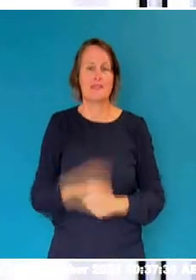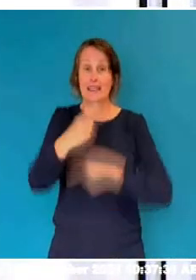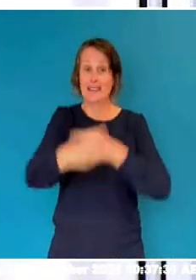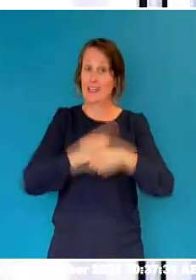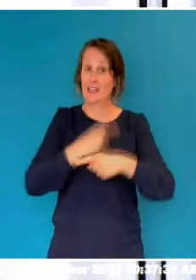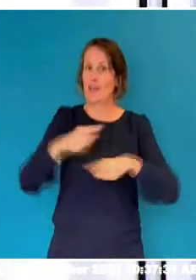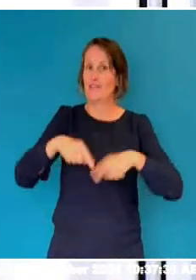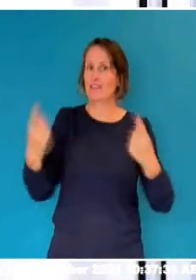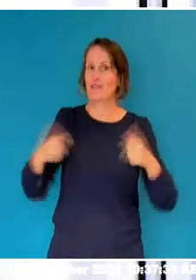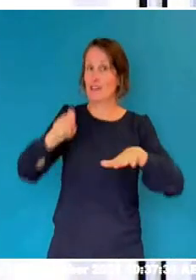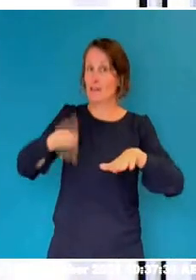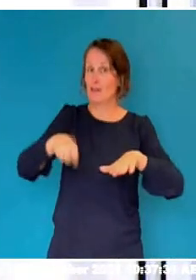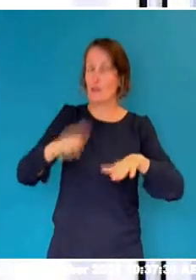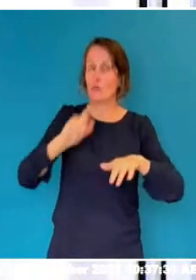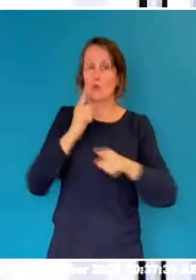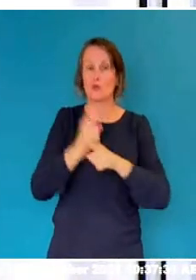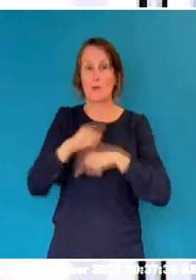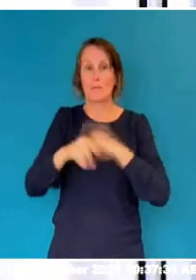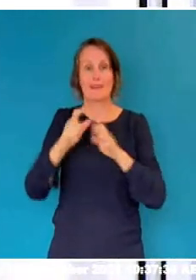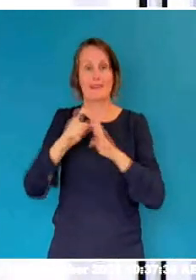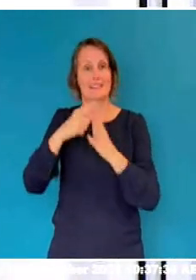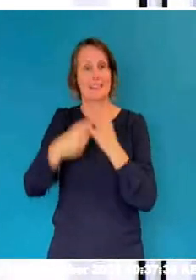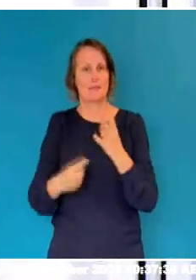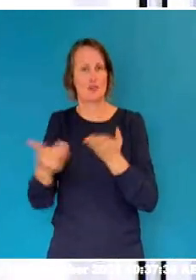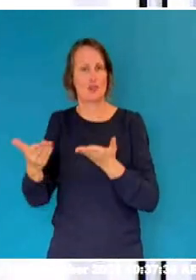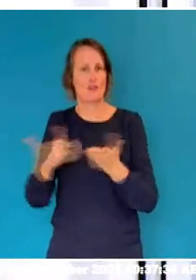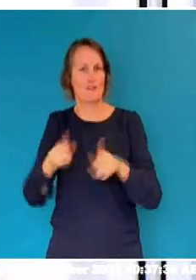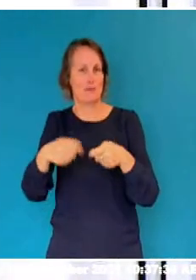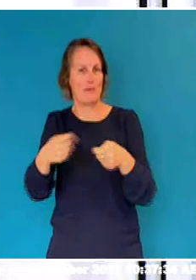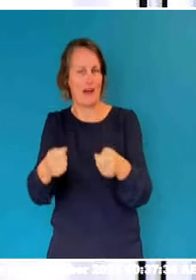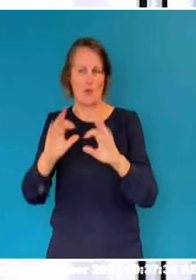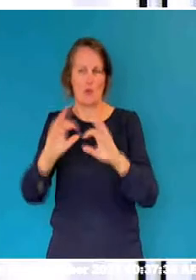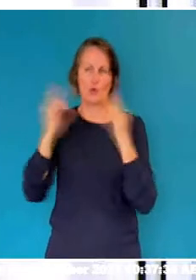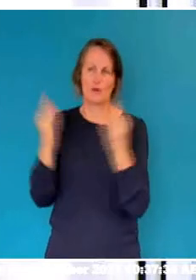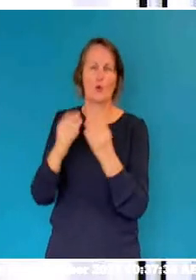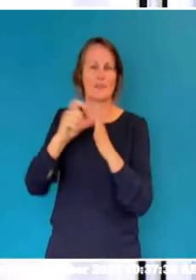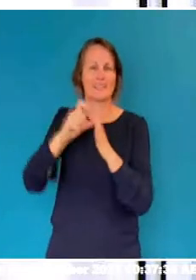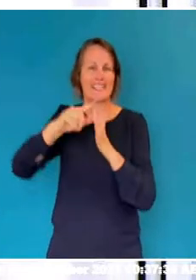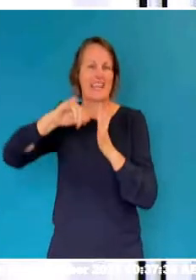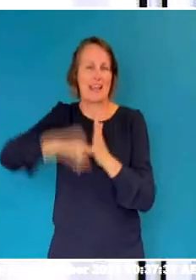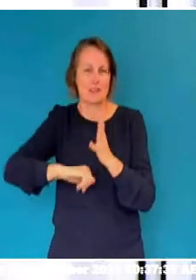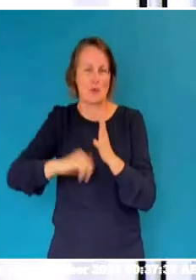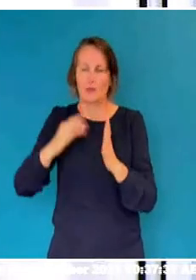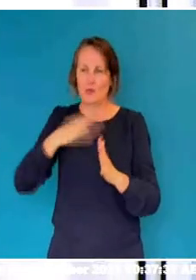is going to deal with Disability Employment Service providers. We don't need to get into that.